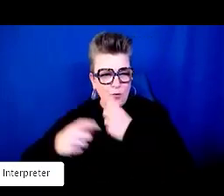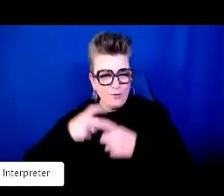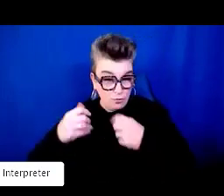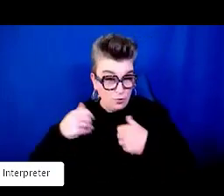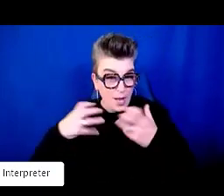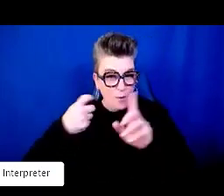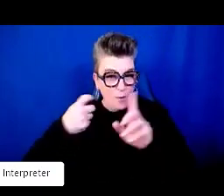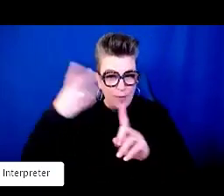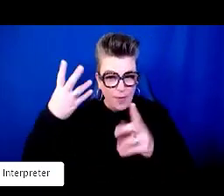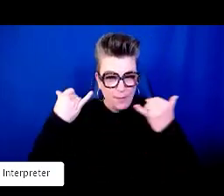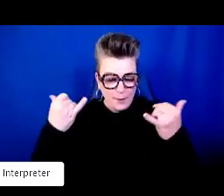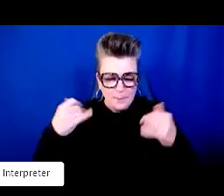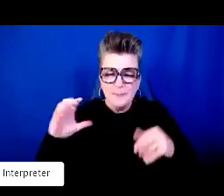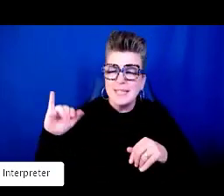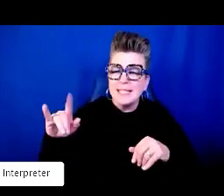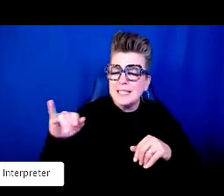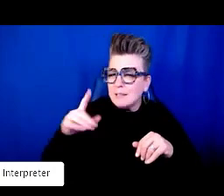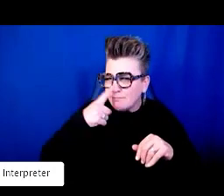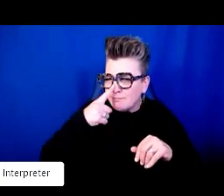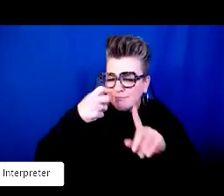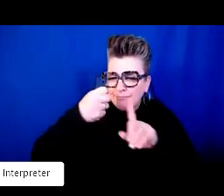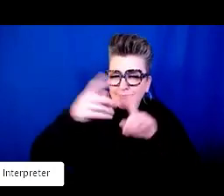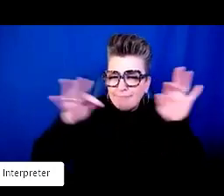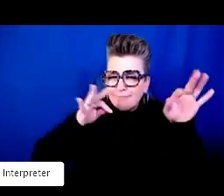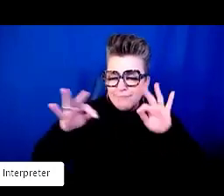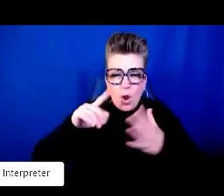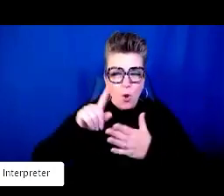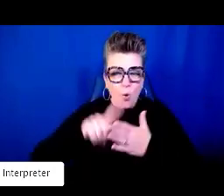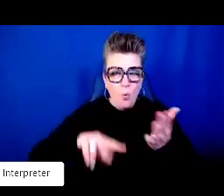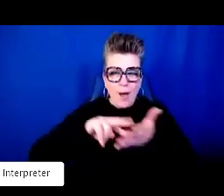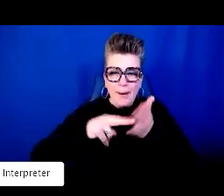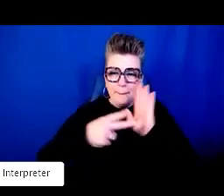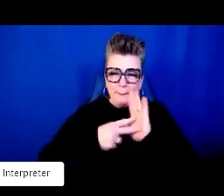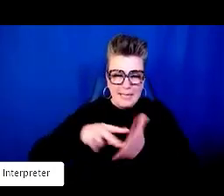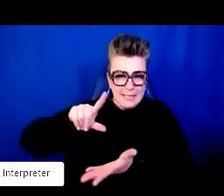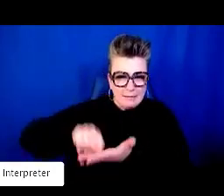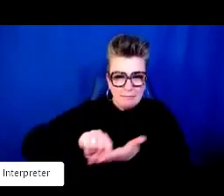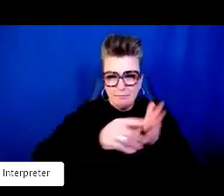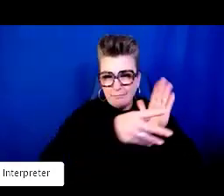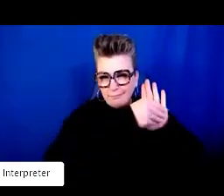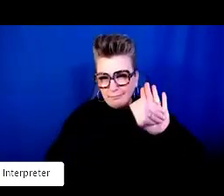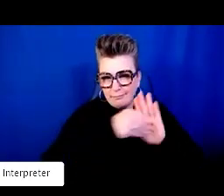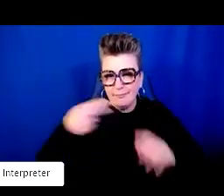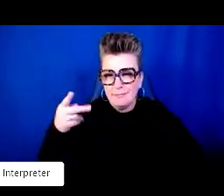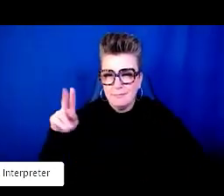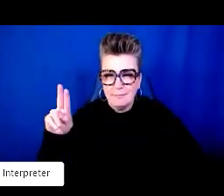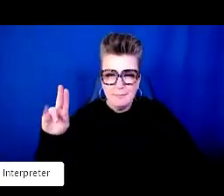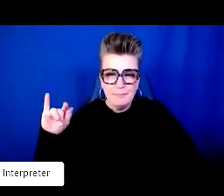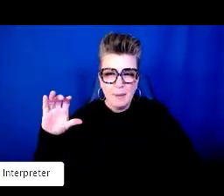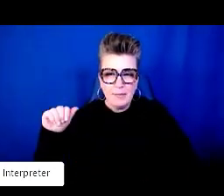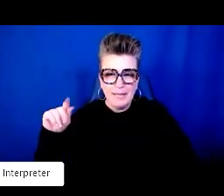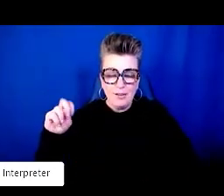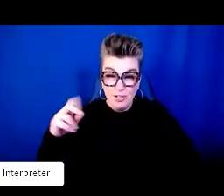what counts as publication for the purposes of the DMS policy? Cindy Danielson: Good question, since I know that timing